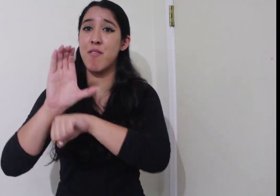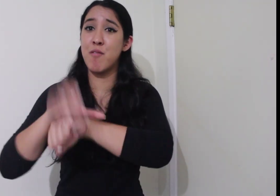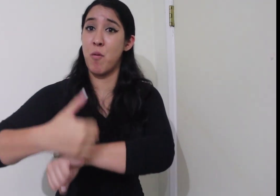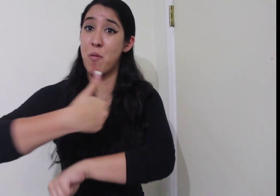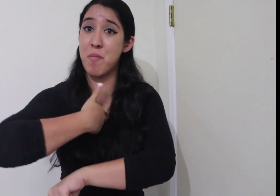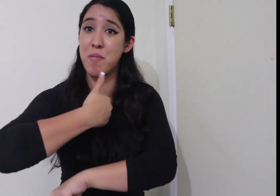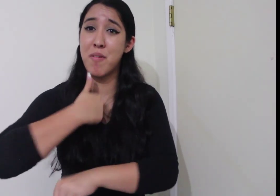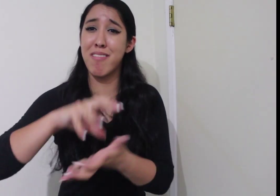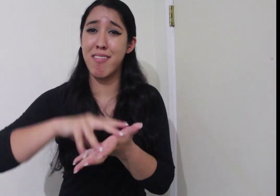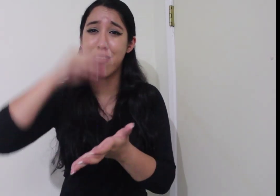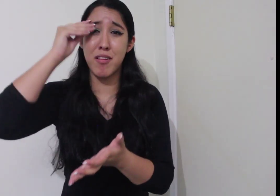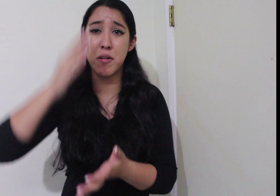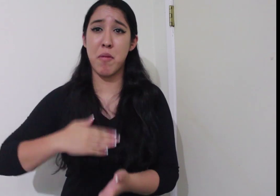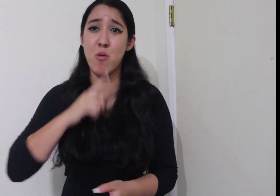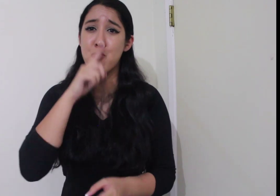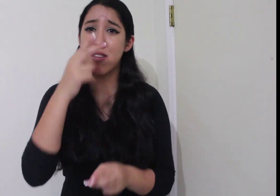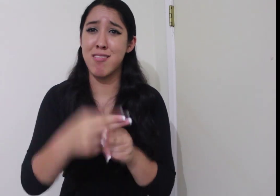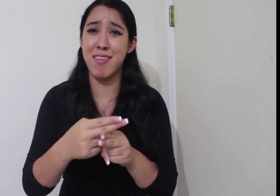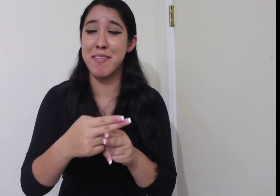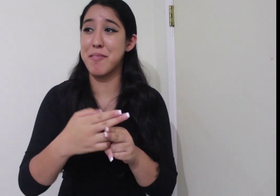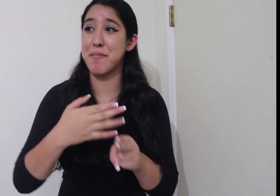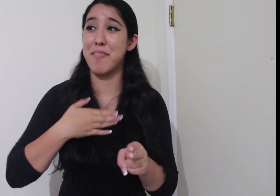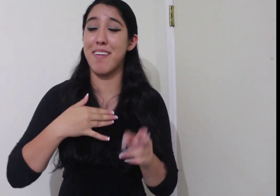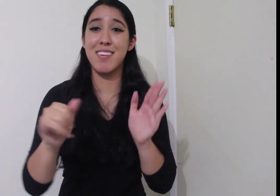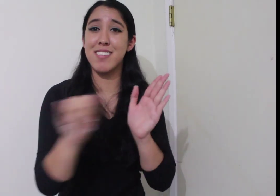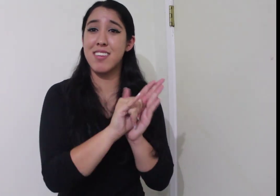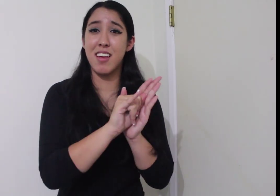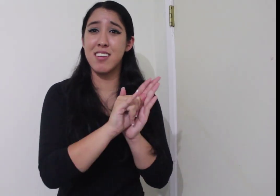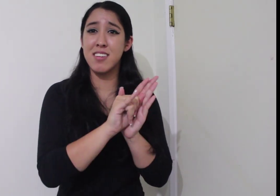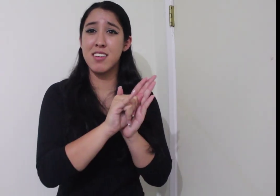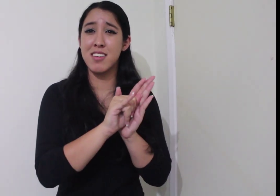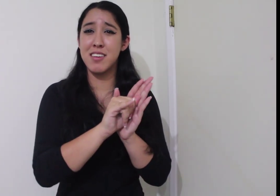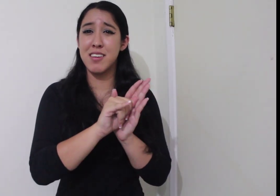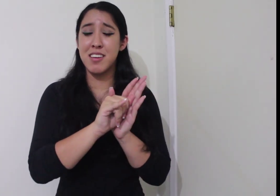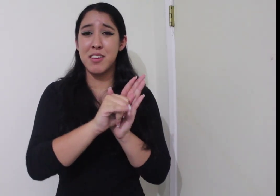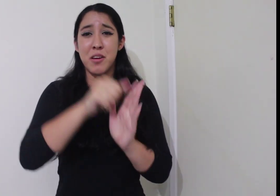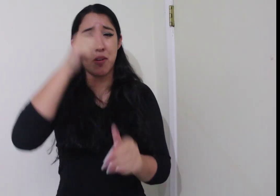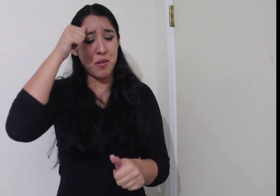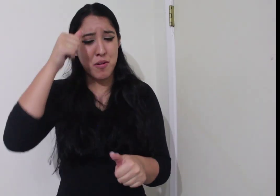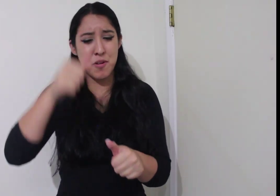I had to force myself to relearn my real name, my identity.